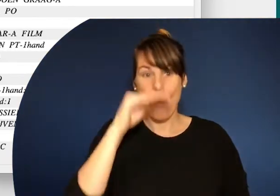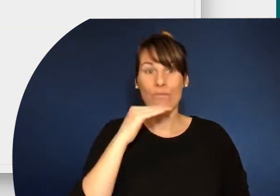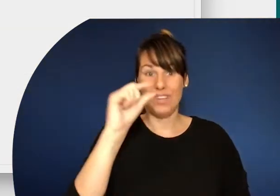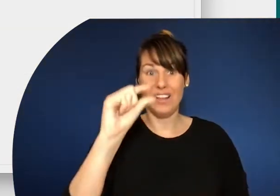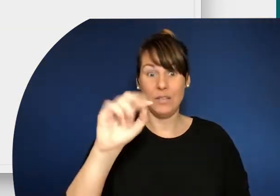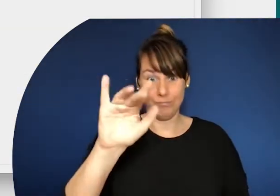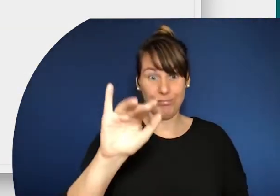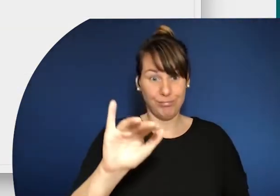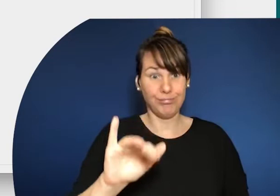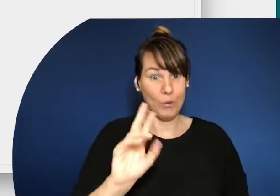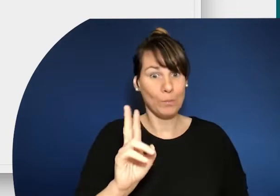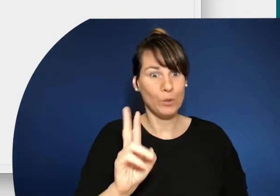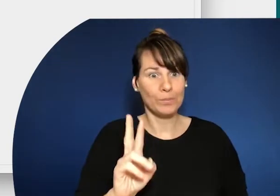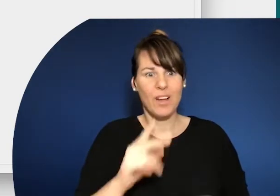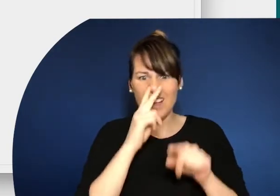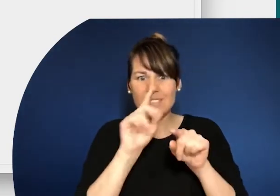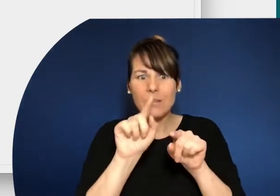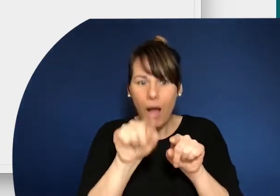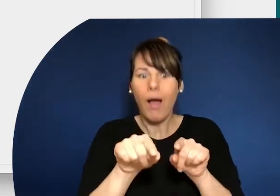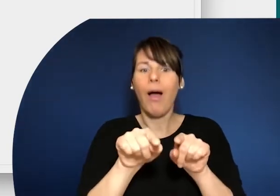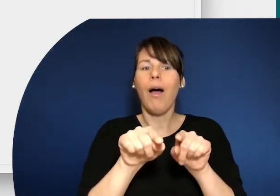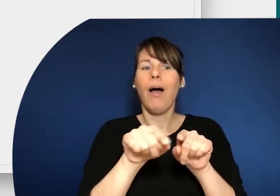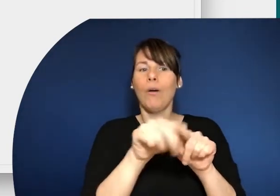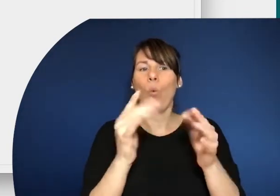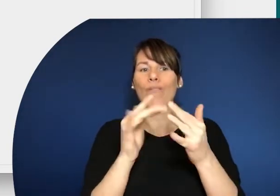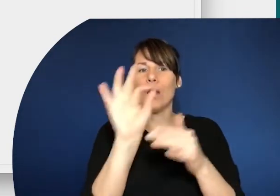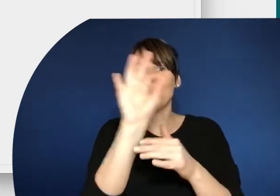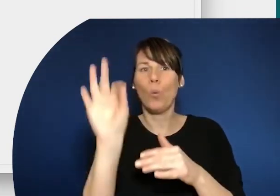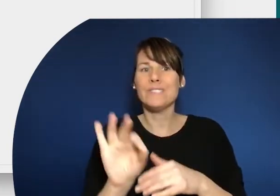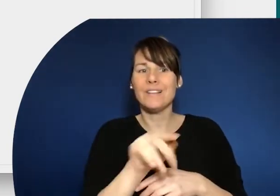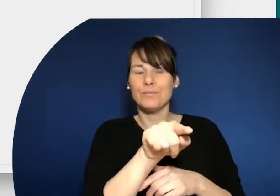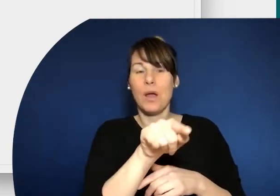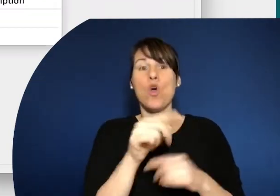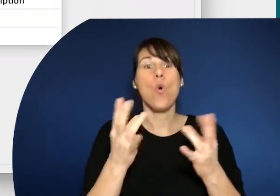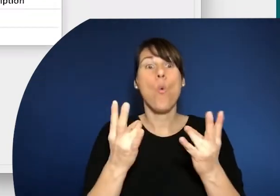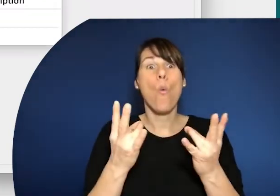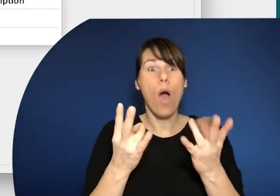Yes. And this also gives you some kind of the percentages with the right click,